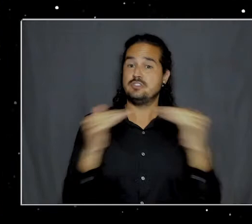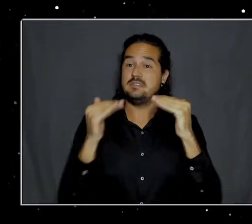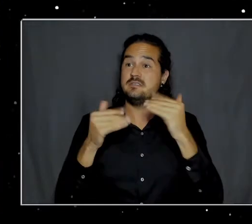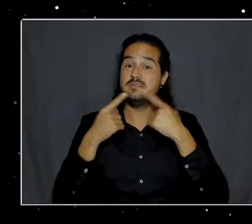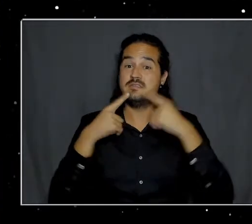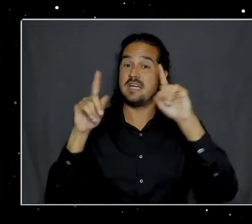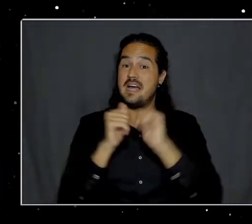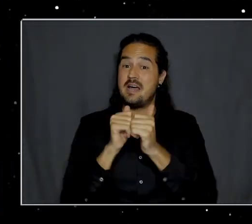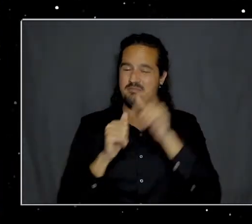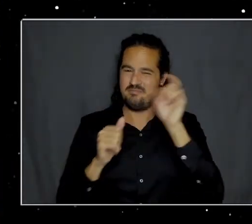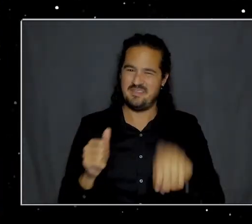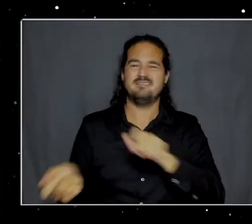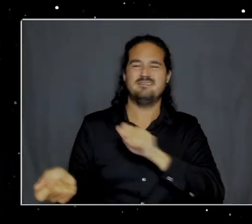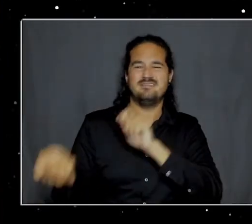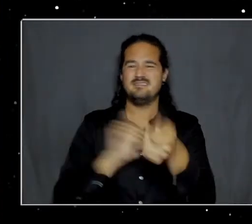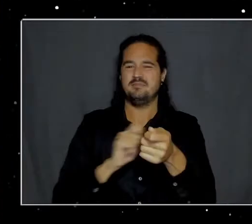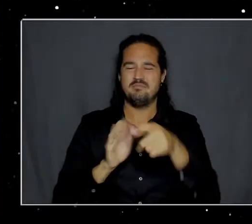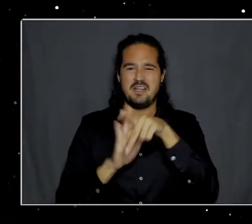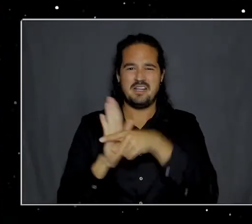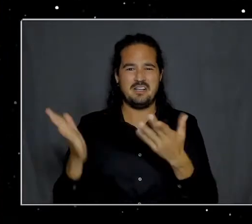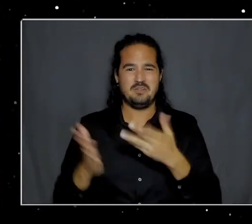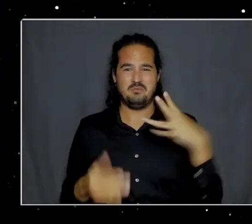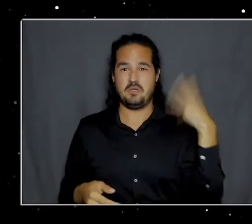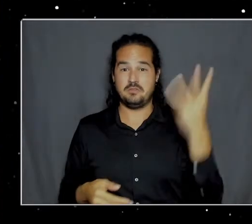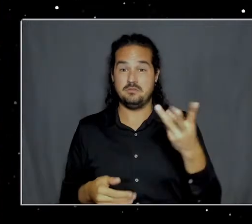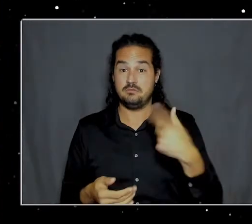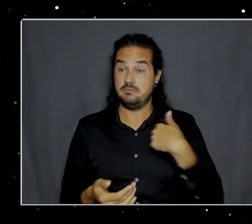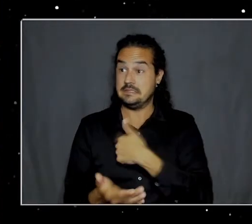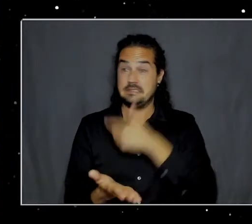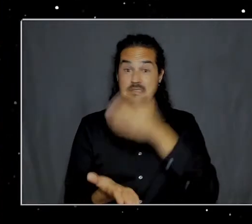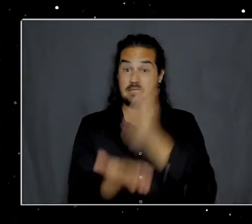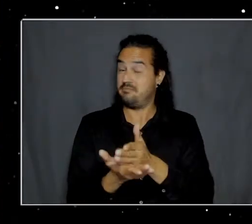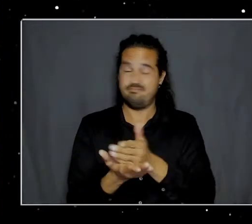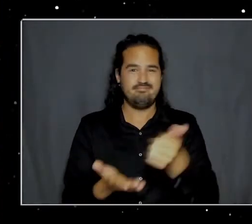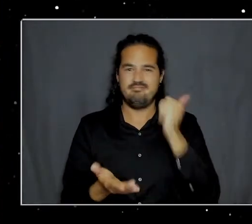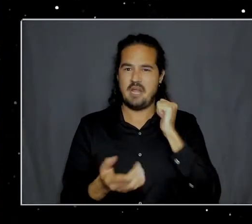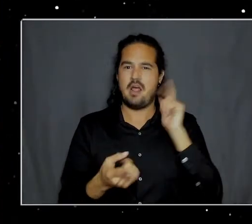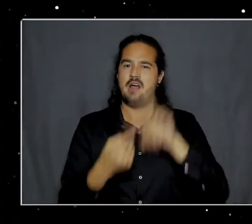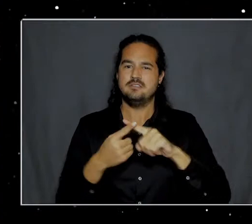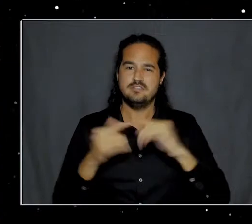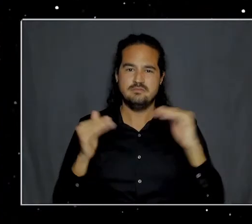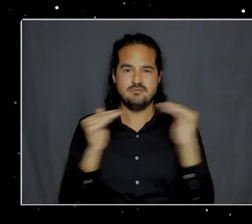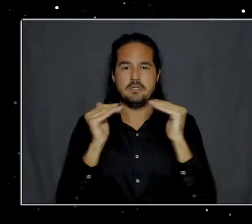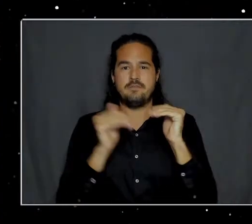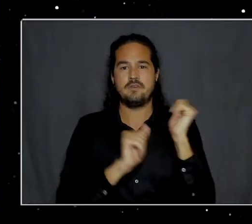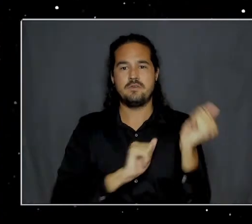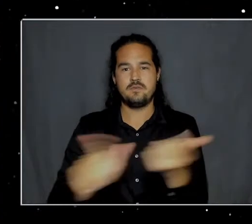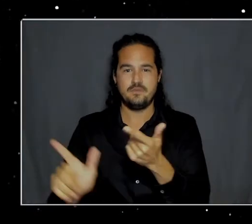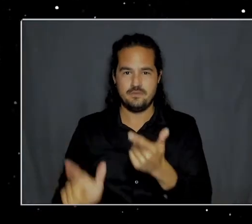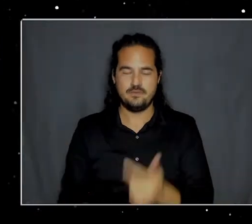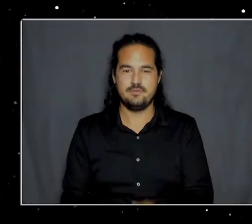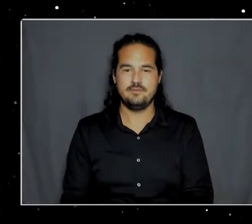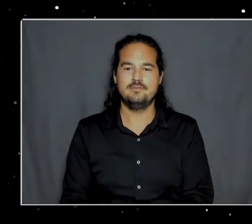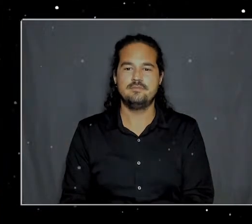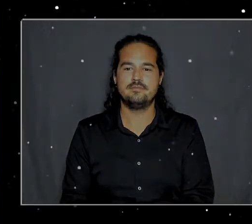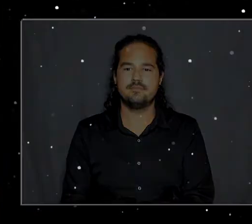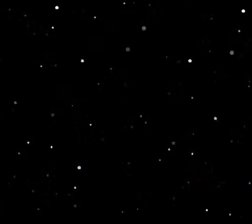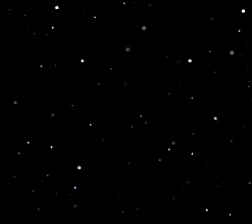ALL: WE SHALL NOT REST UNTIL WE HAVE